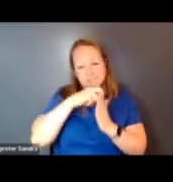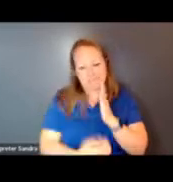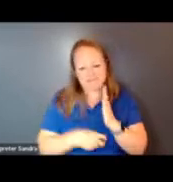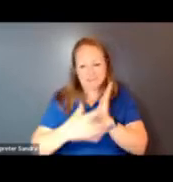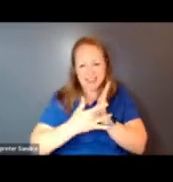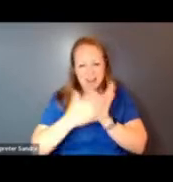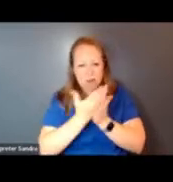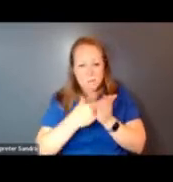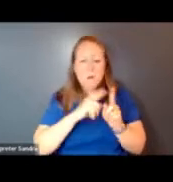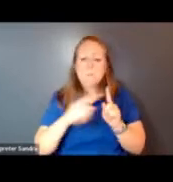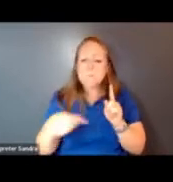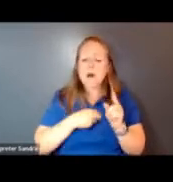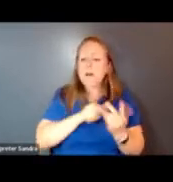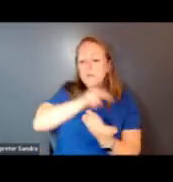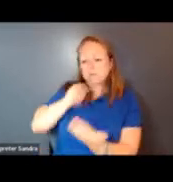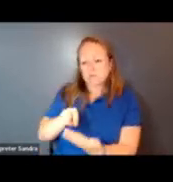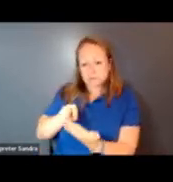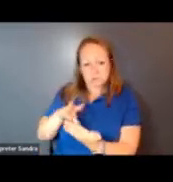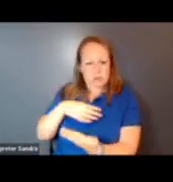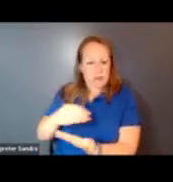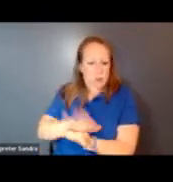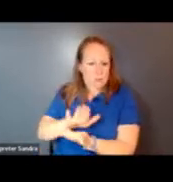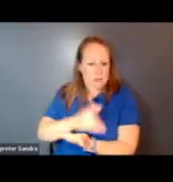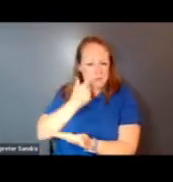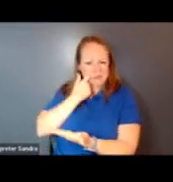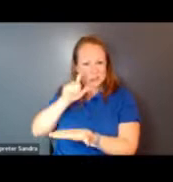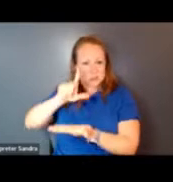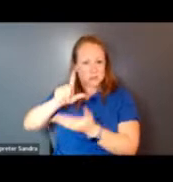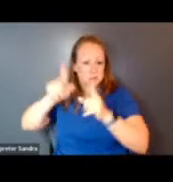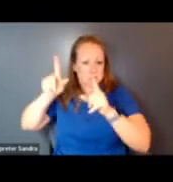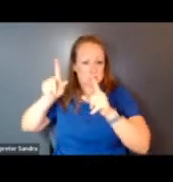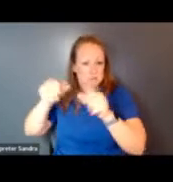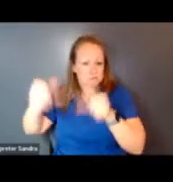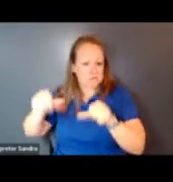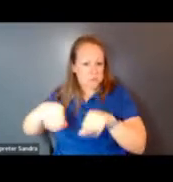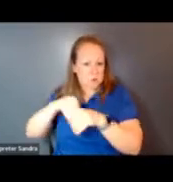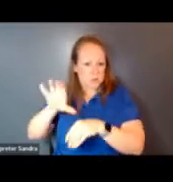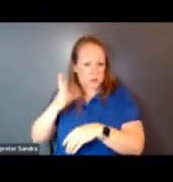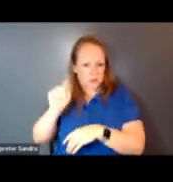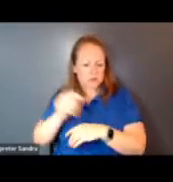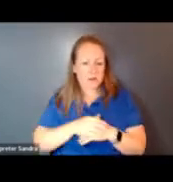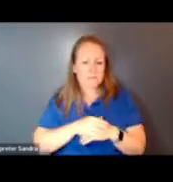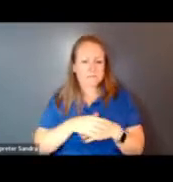that white paper. But just to give you a sense of the different ways states can approach this in different